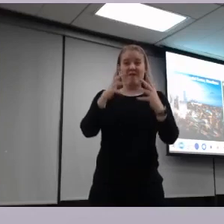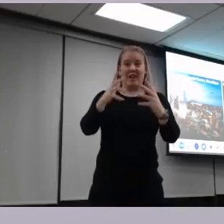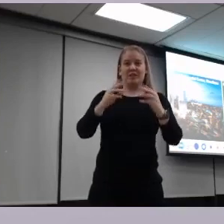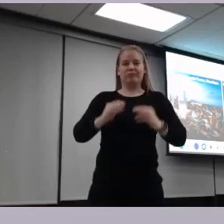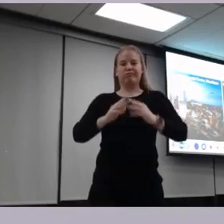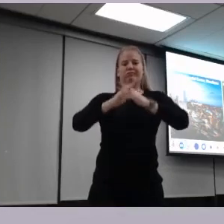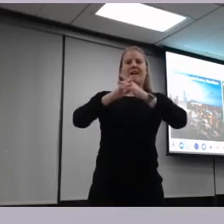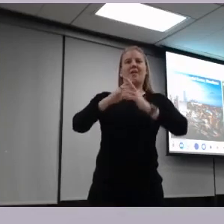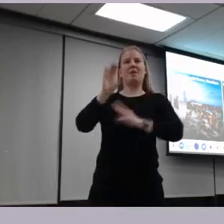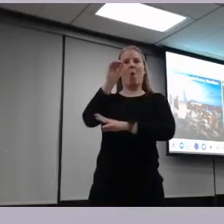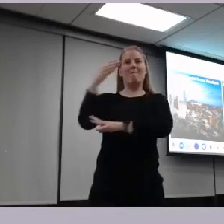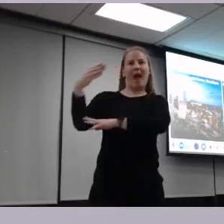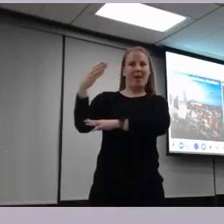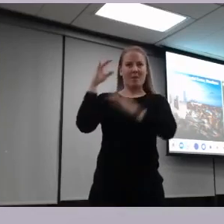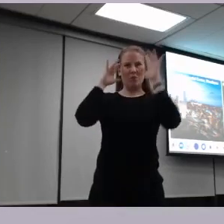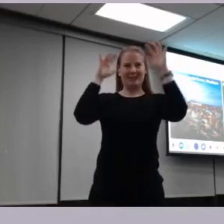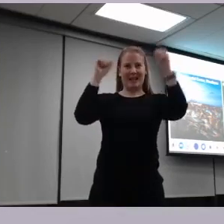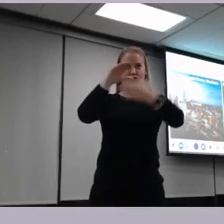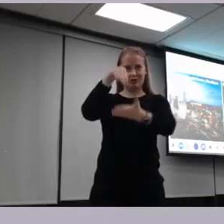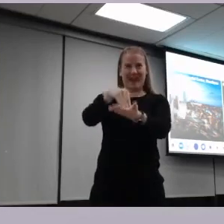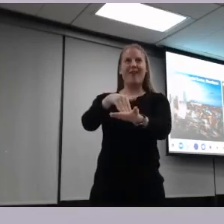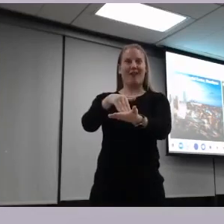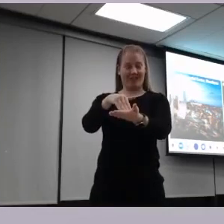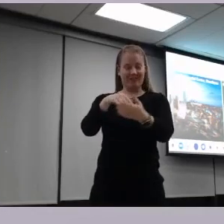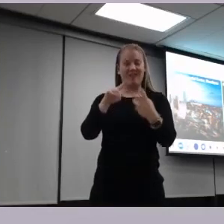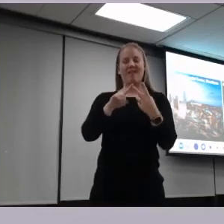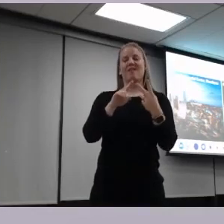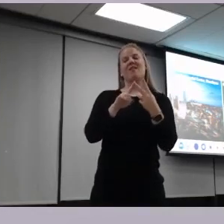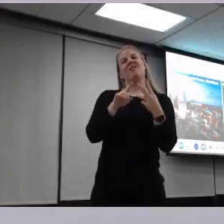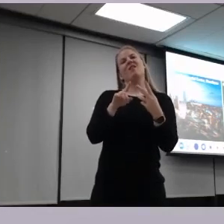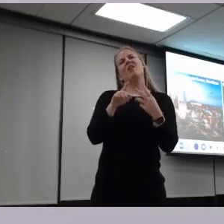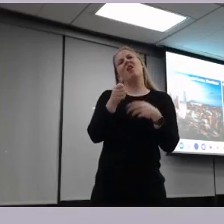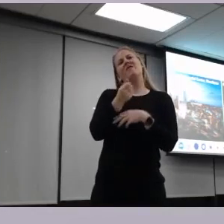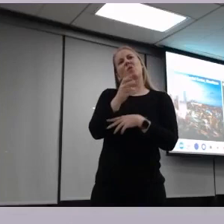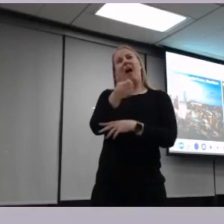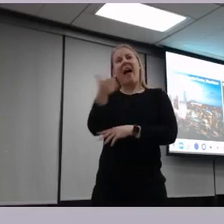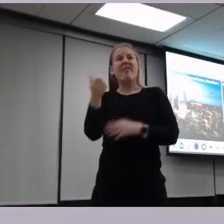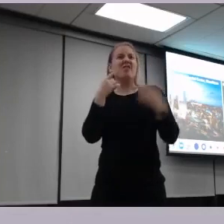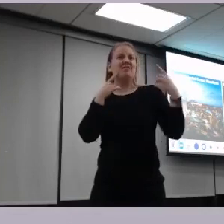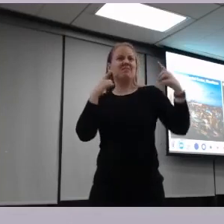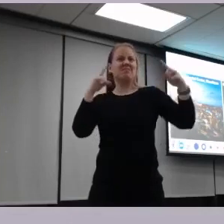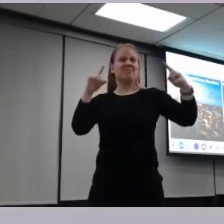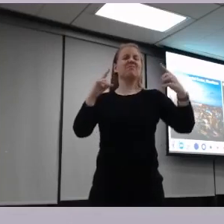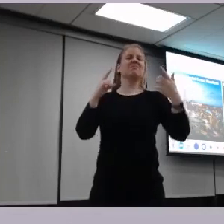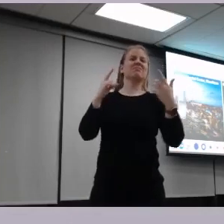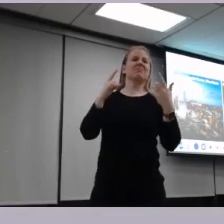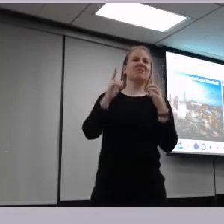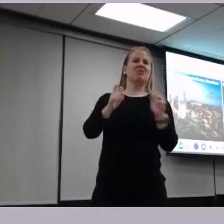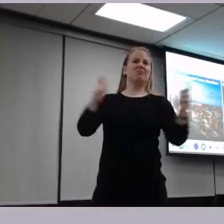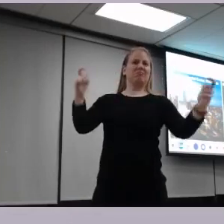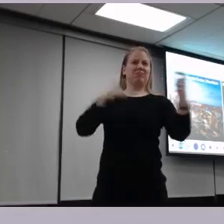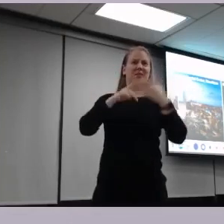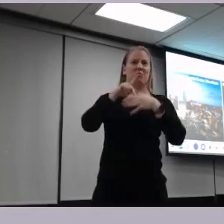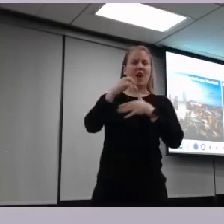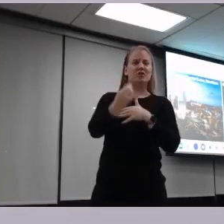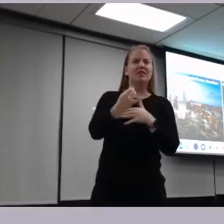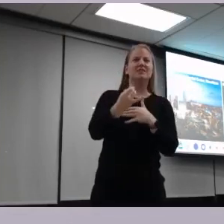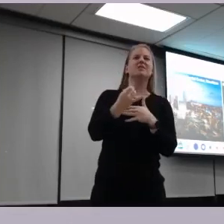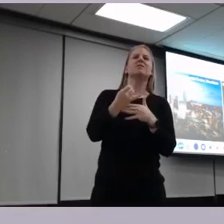more well-known large scale building projects that I want to go through have a common thread of transforming infrastructure